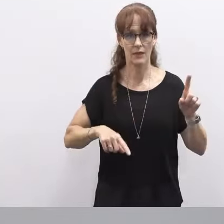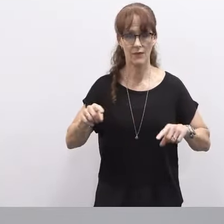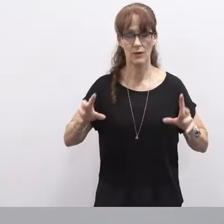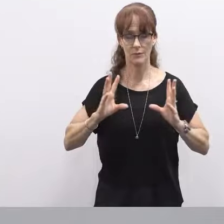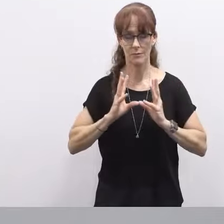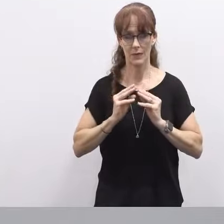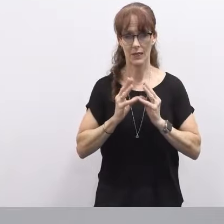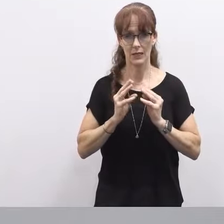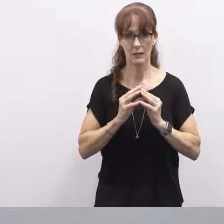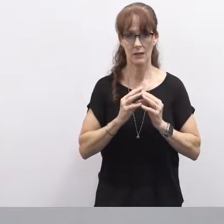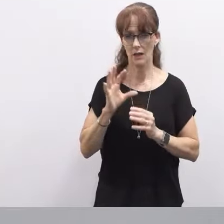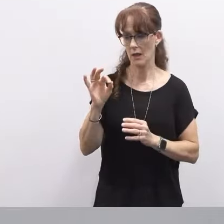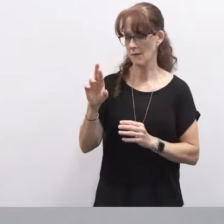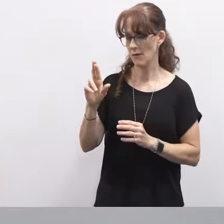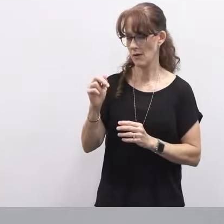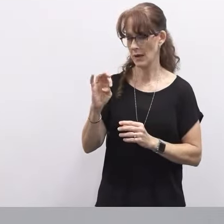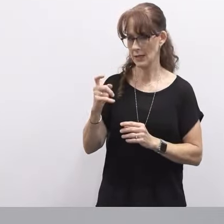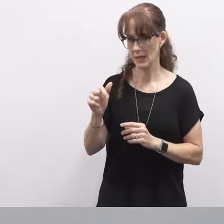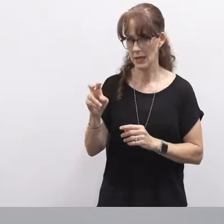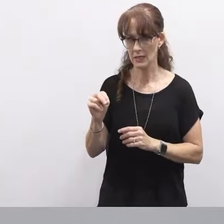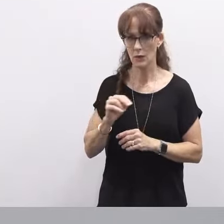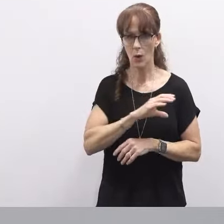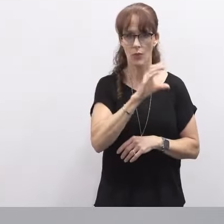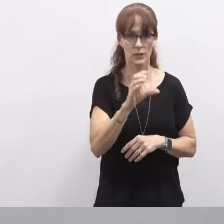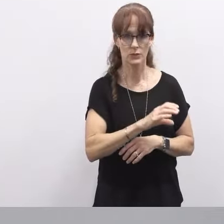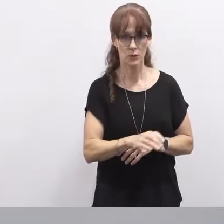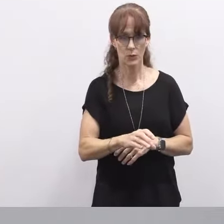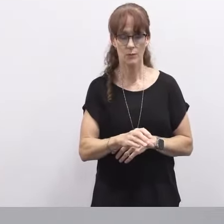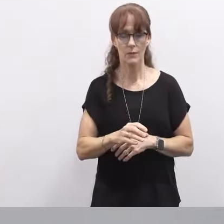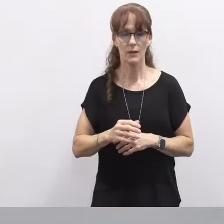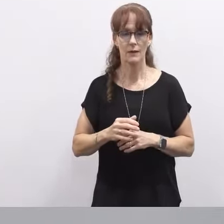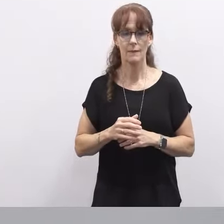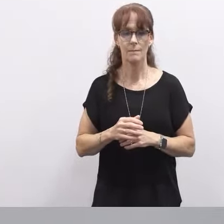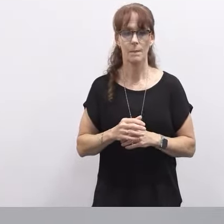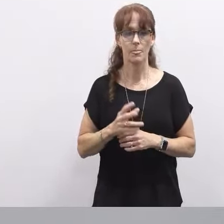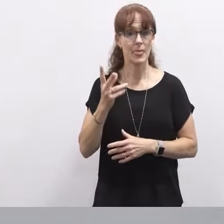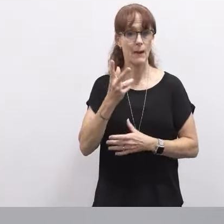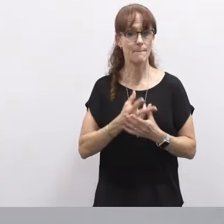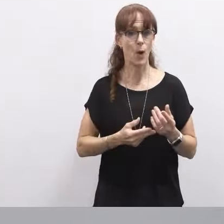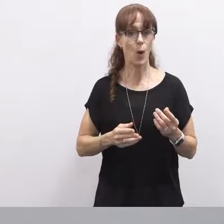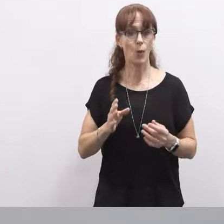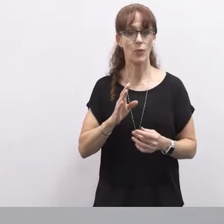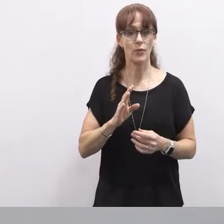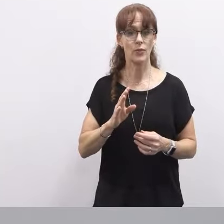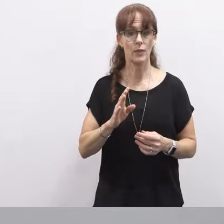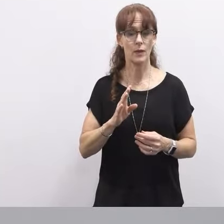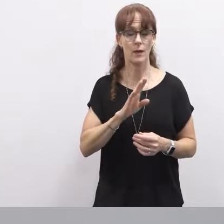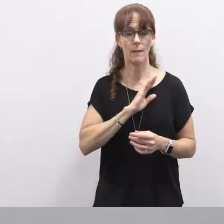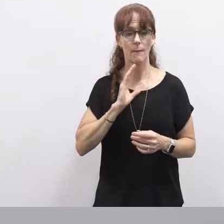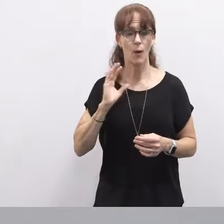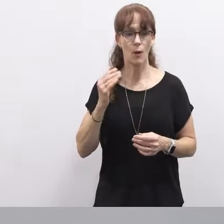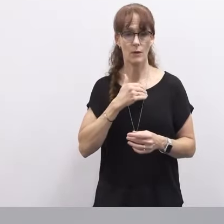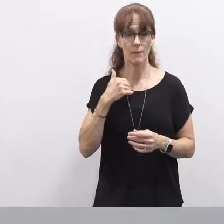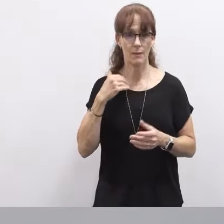whether they be at Franklin or the zoom meetings is what both board member Kerr and I suggested last time